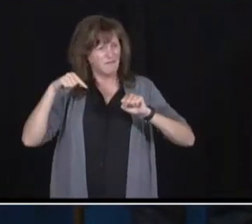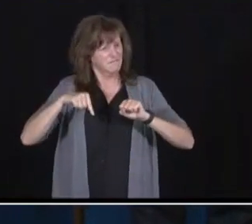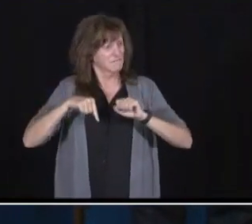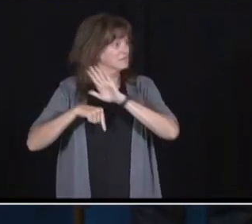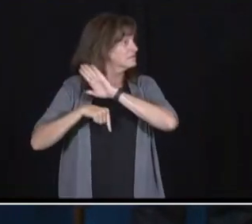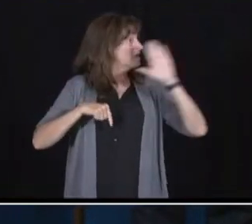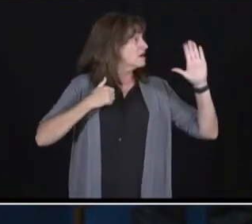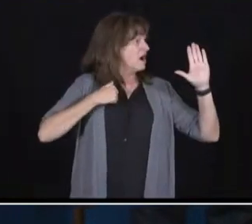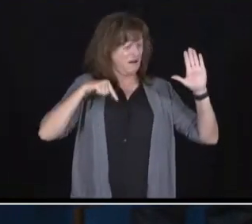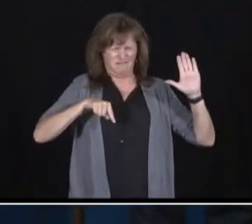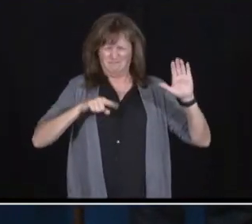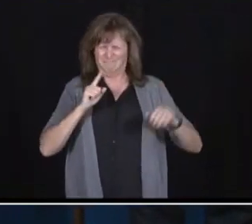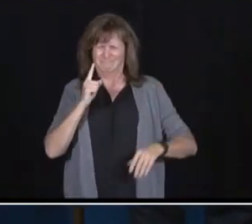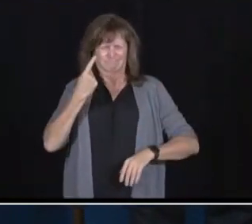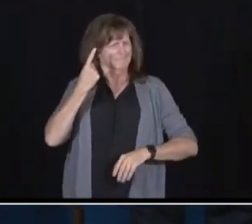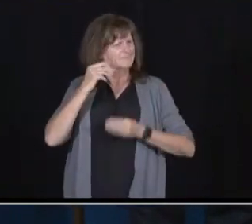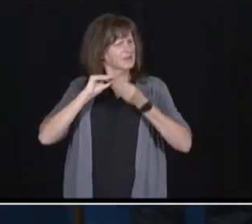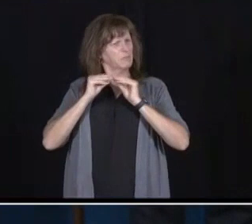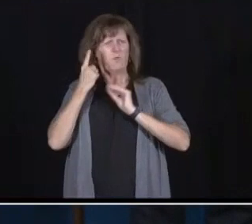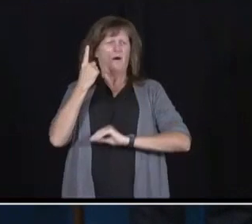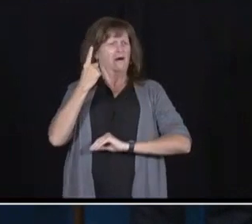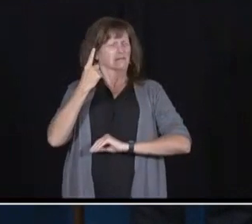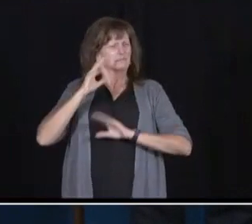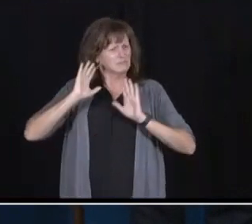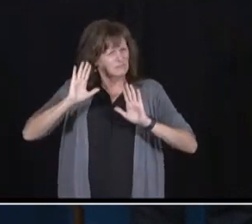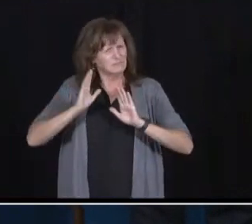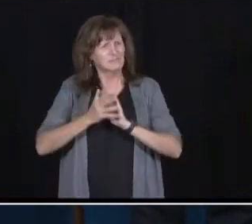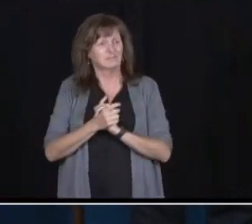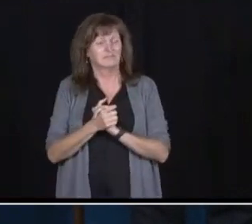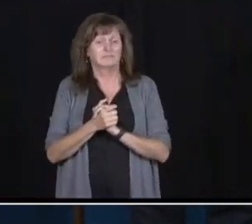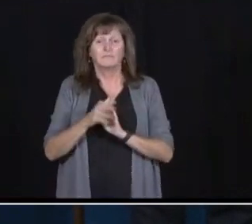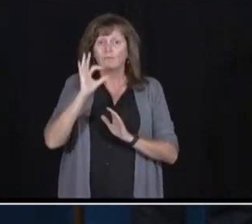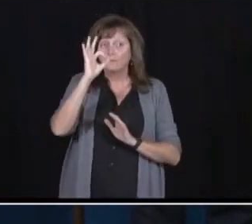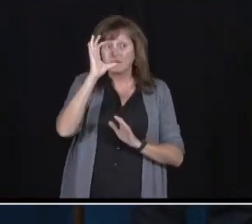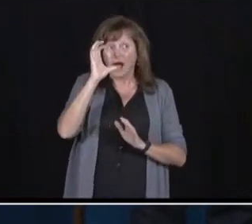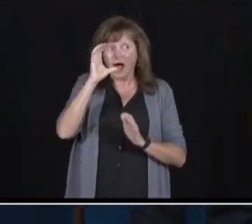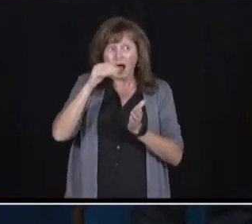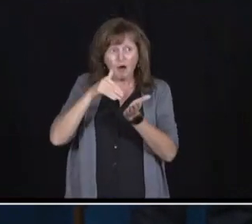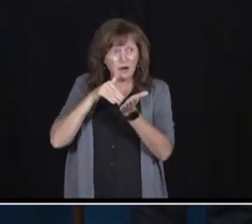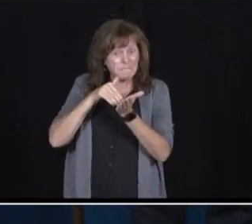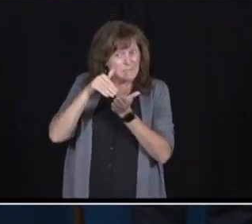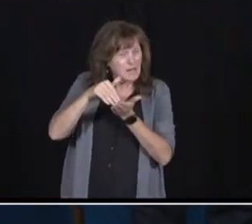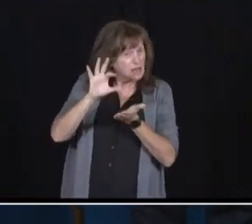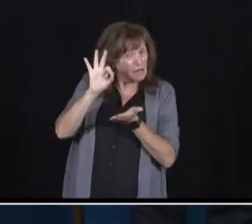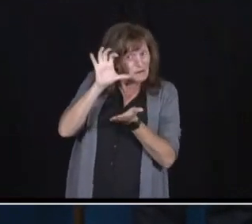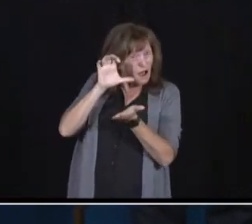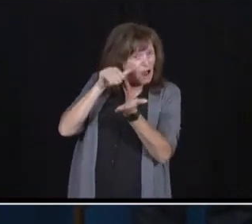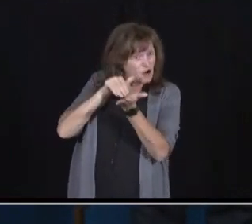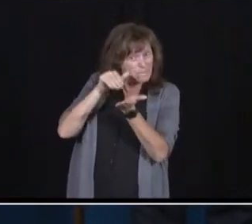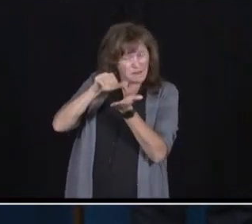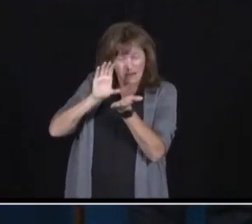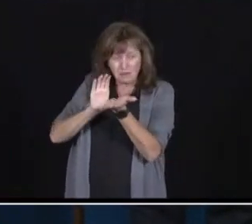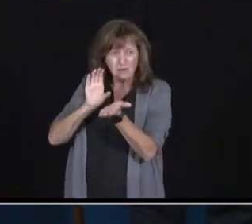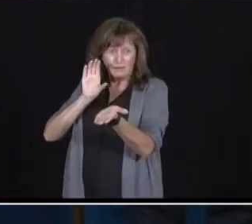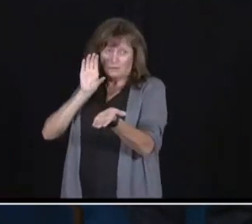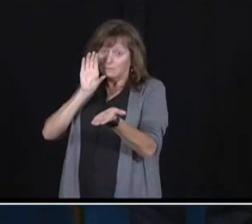And that means dedicating nearly $900 million , that is $900 million to make sure we get this right.